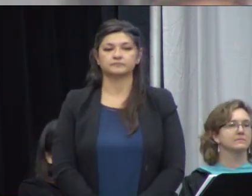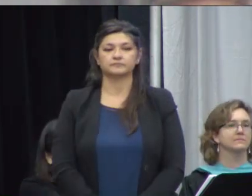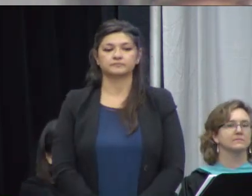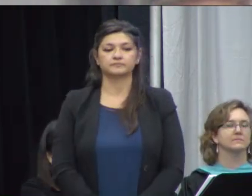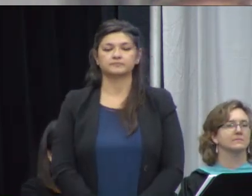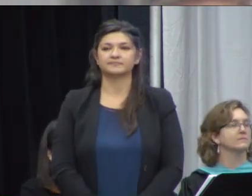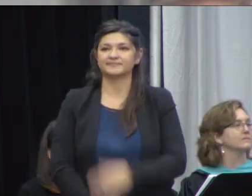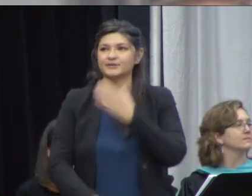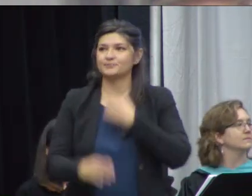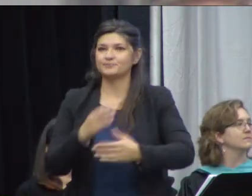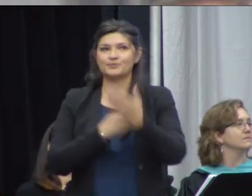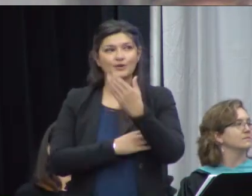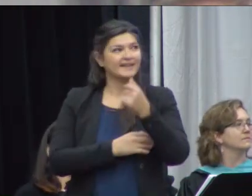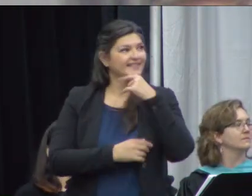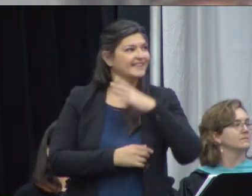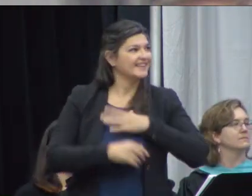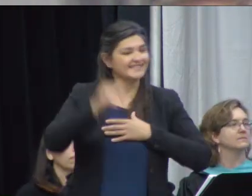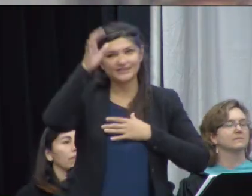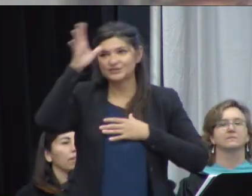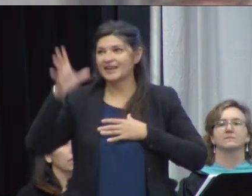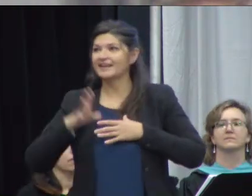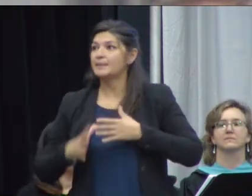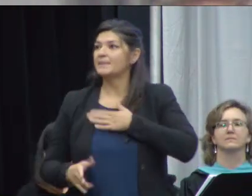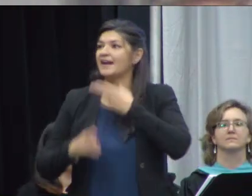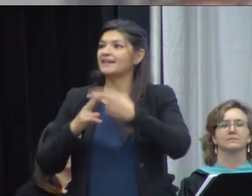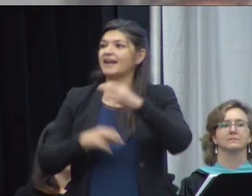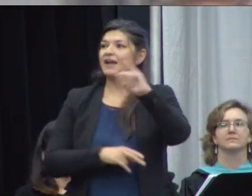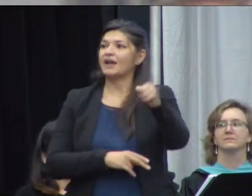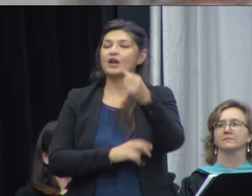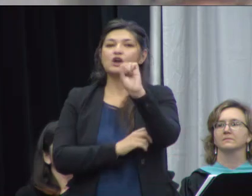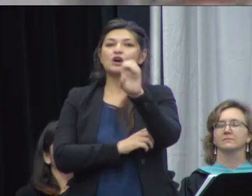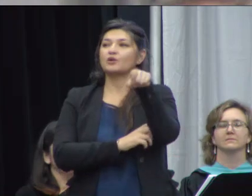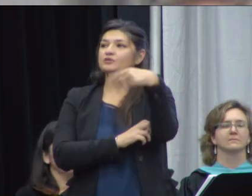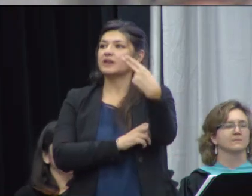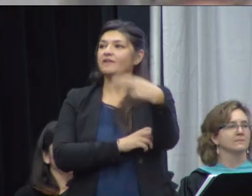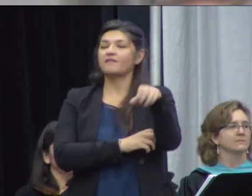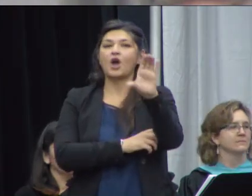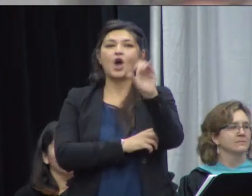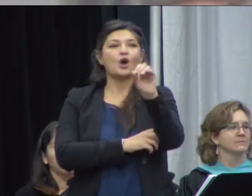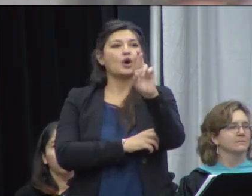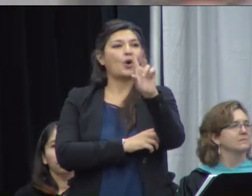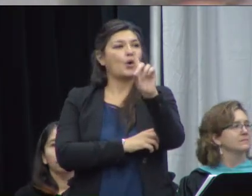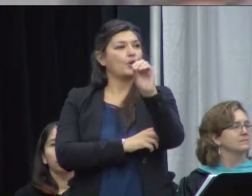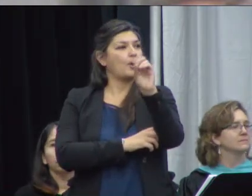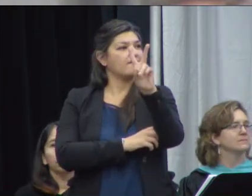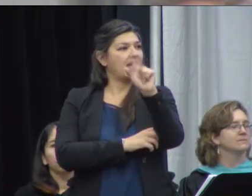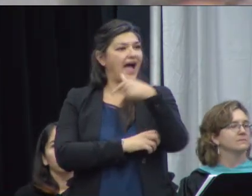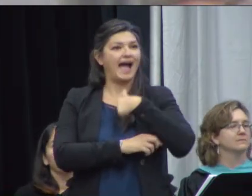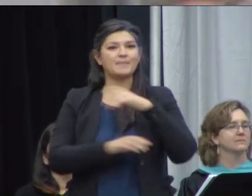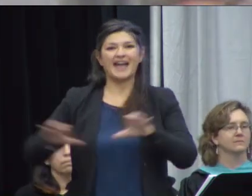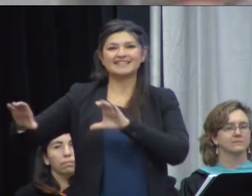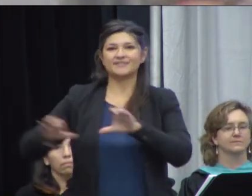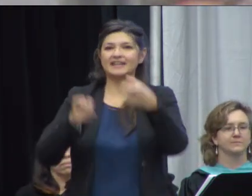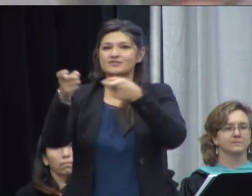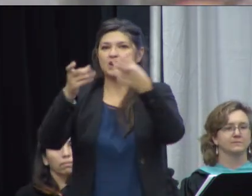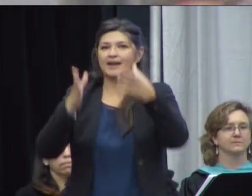Good morning, ladies and gentlemen. My name is Joseph Cordova. I'm your Activities Director here at West Mesa High School.